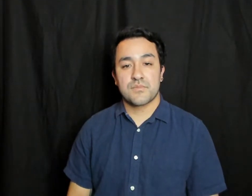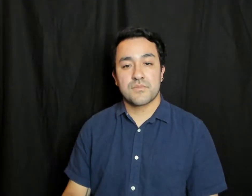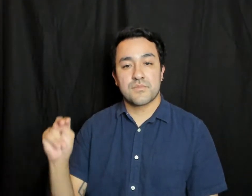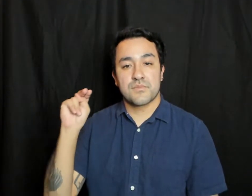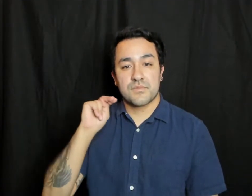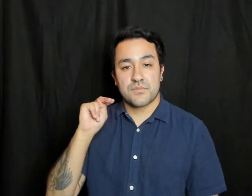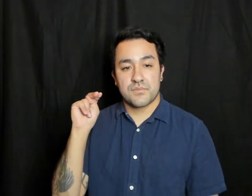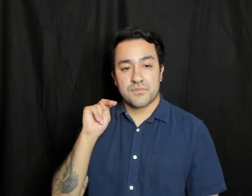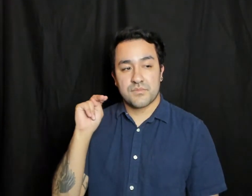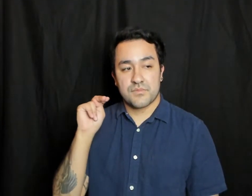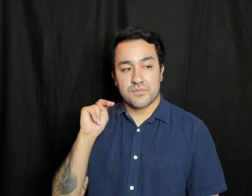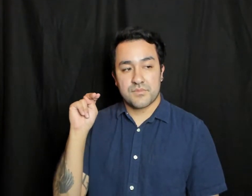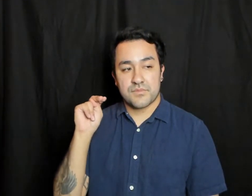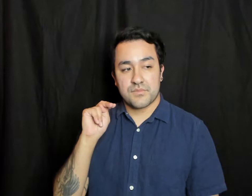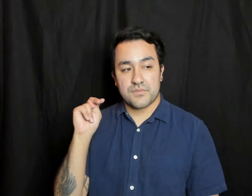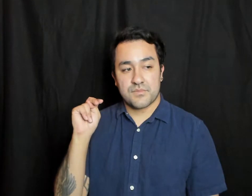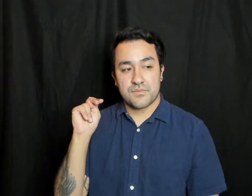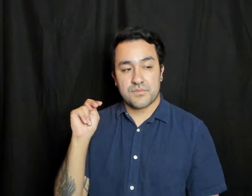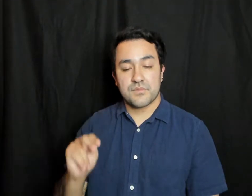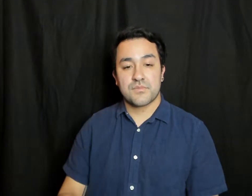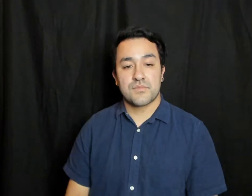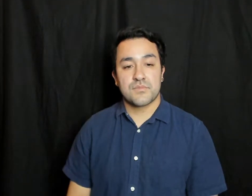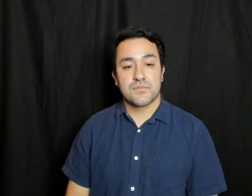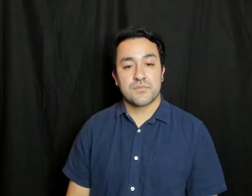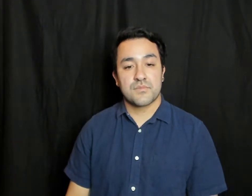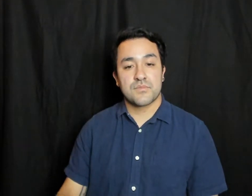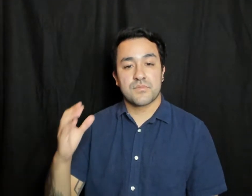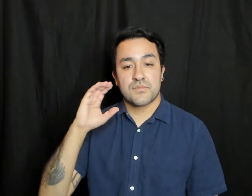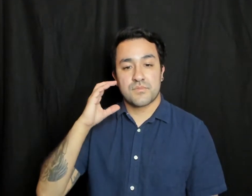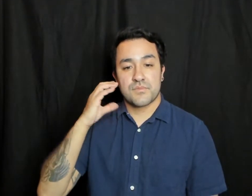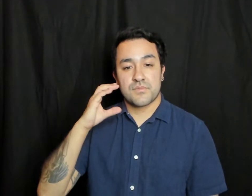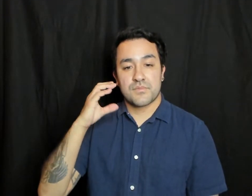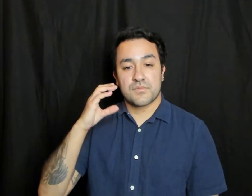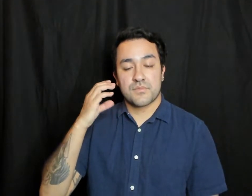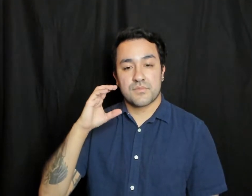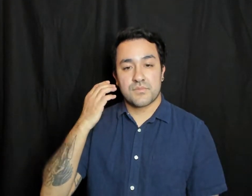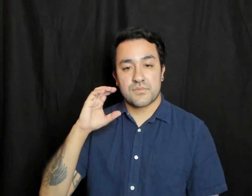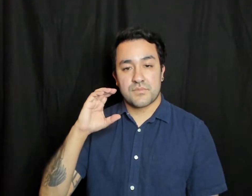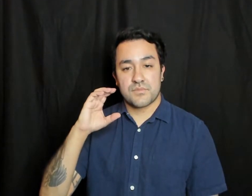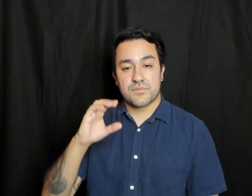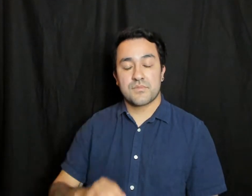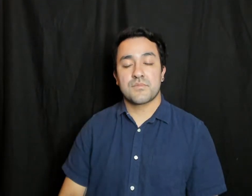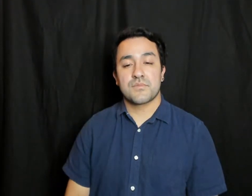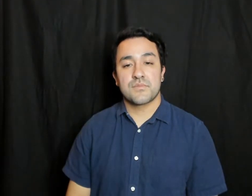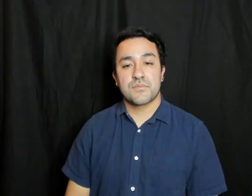NIECE COUSIN-FEMALE